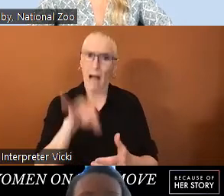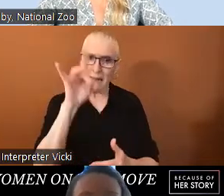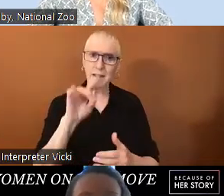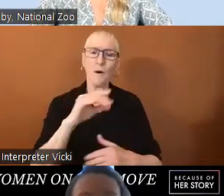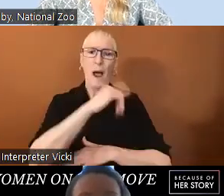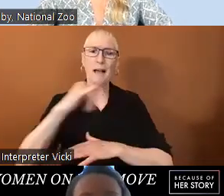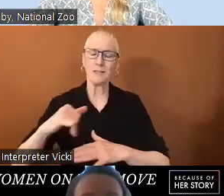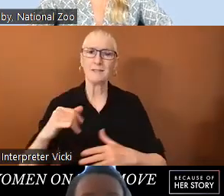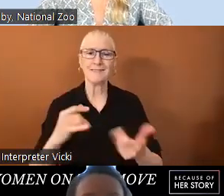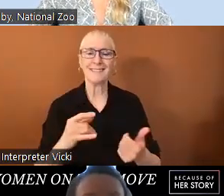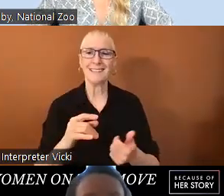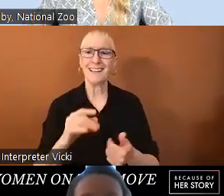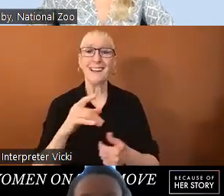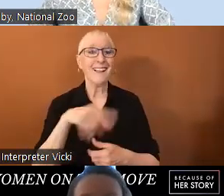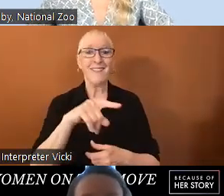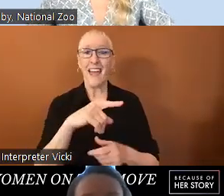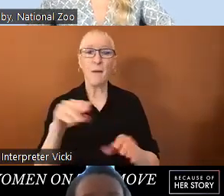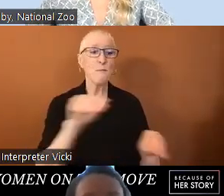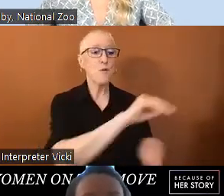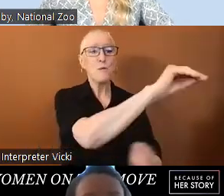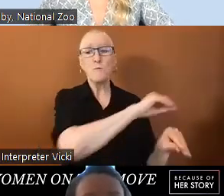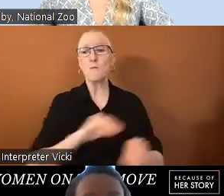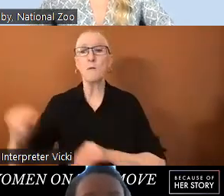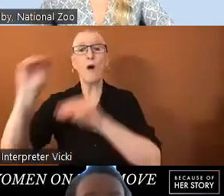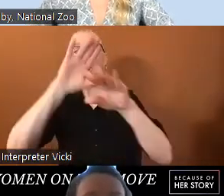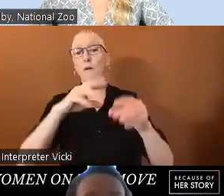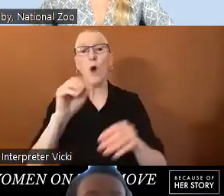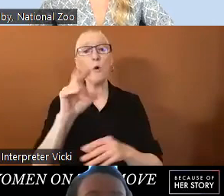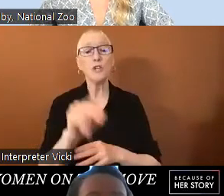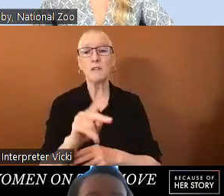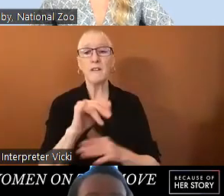Um, the whales migrate all over the ocean and they stay underwater for very long periods